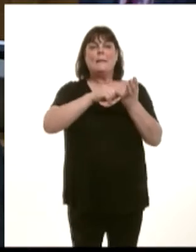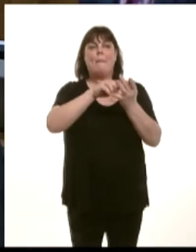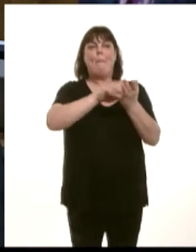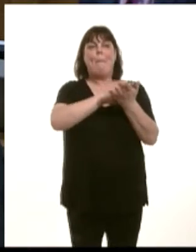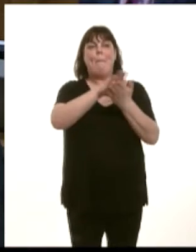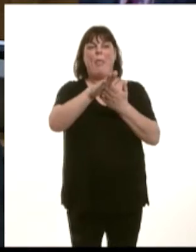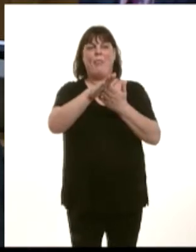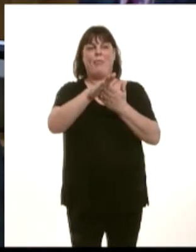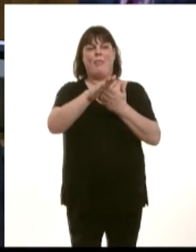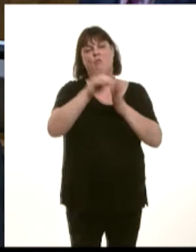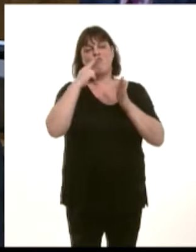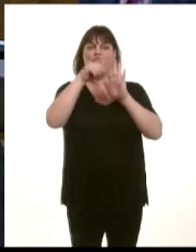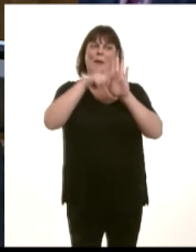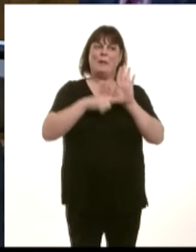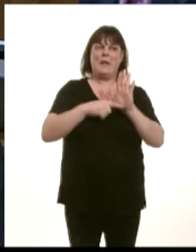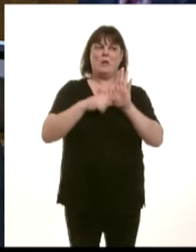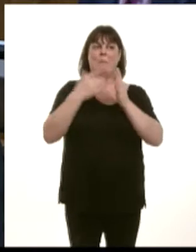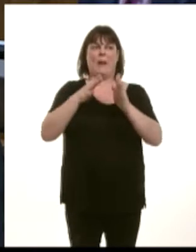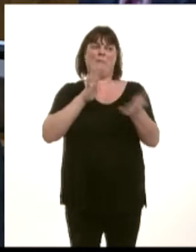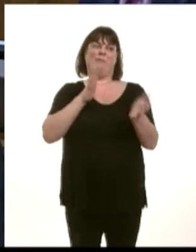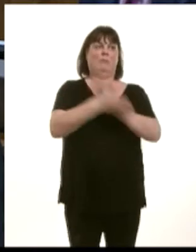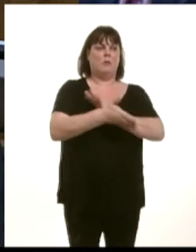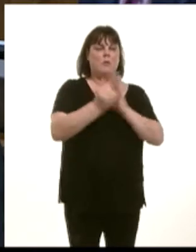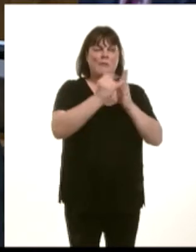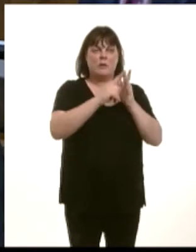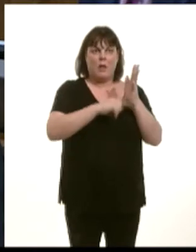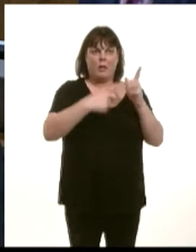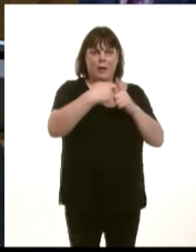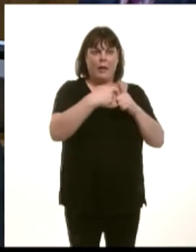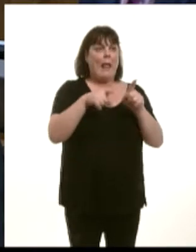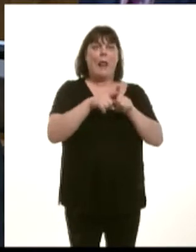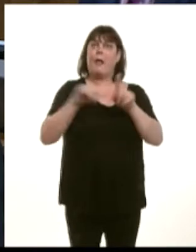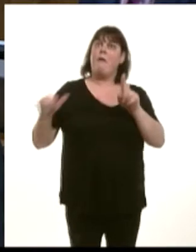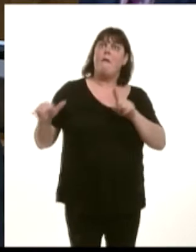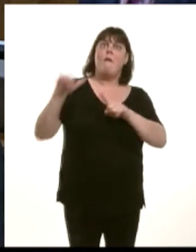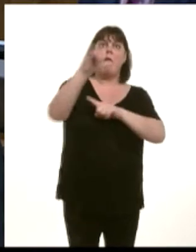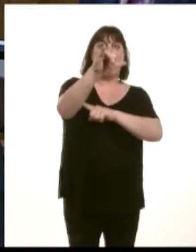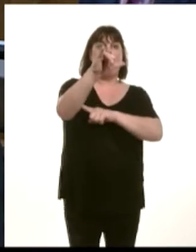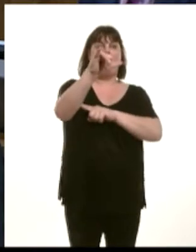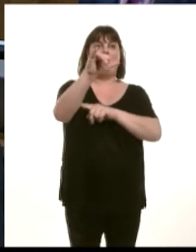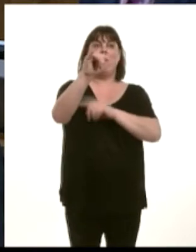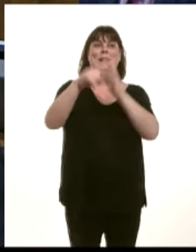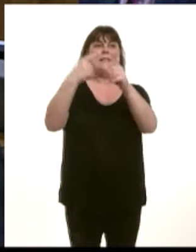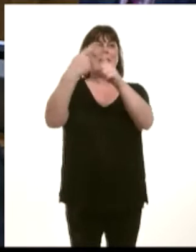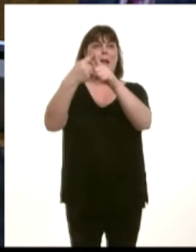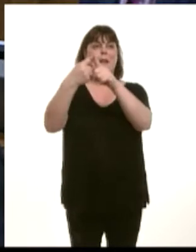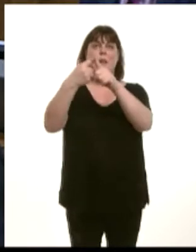of Silk up in the air. For example, air passenger duty being devolved to Scotland and not to Wales is highly discriminatory